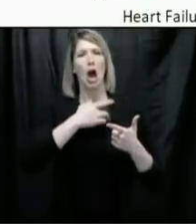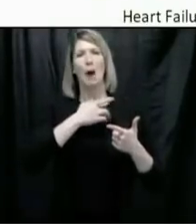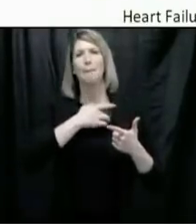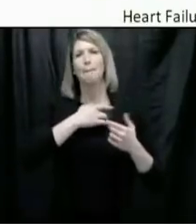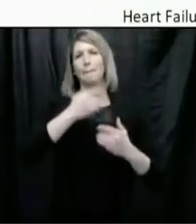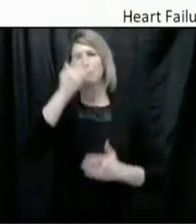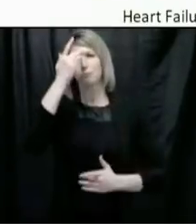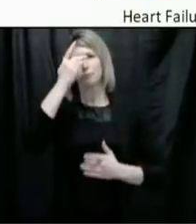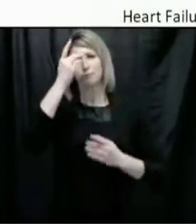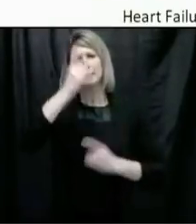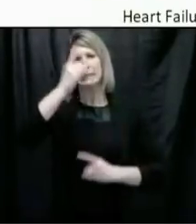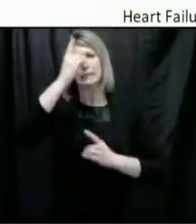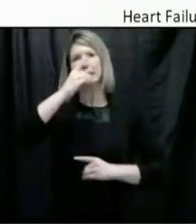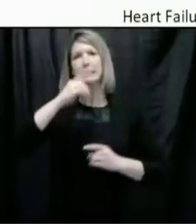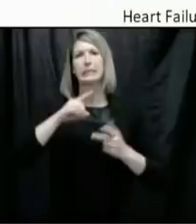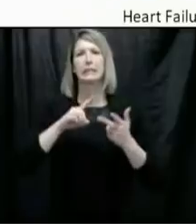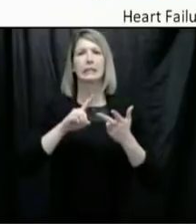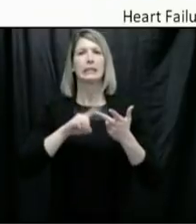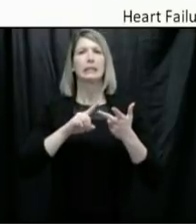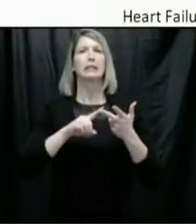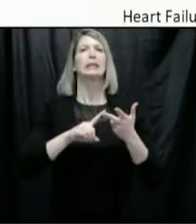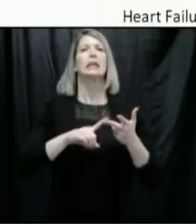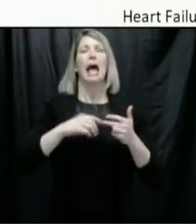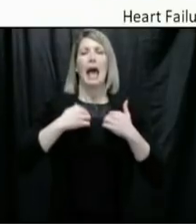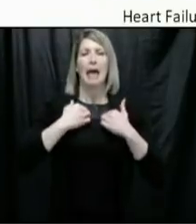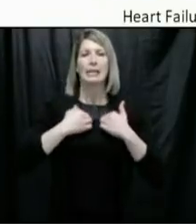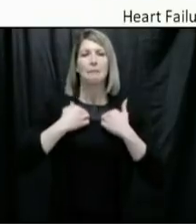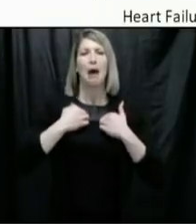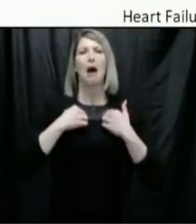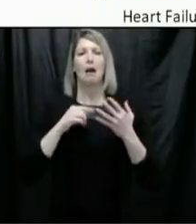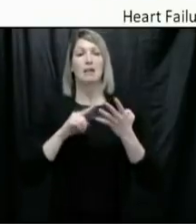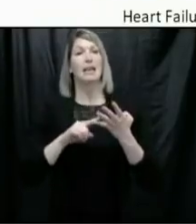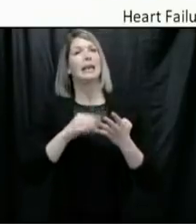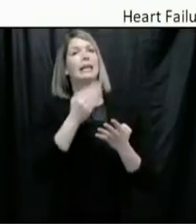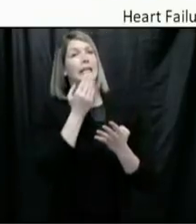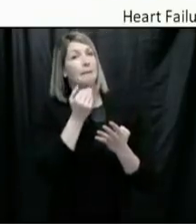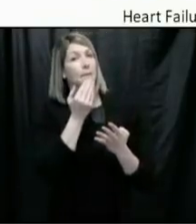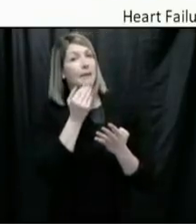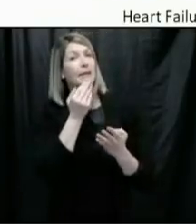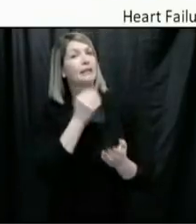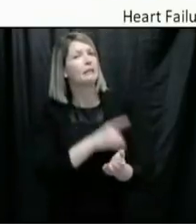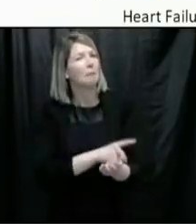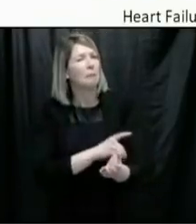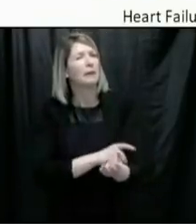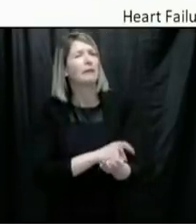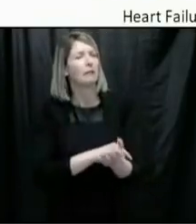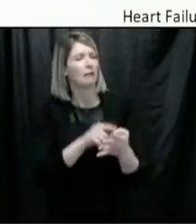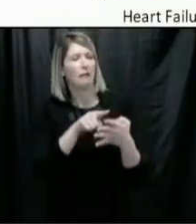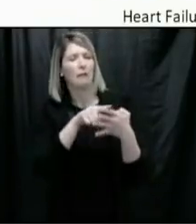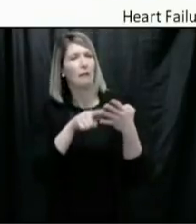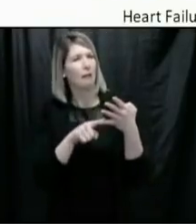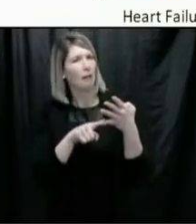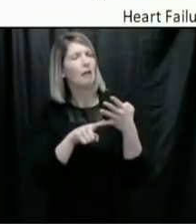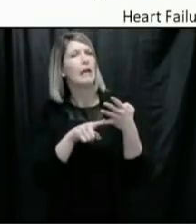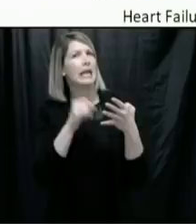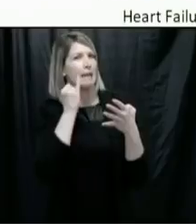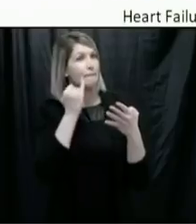ARE AT RISK.